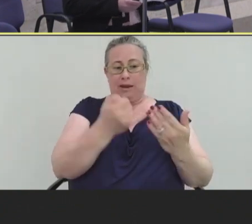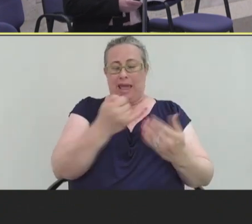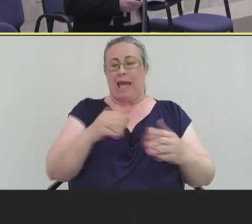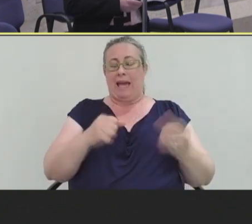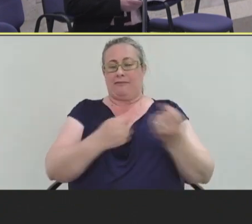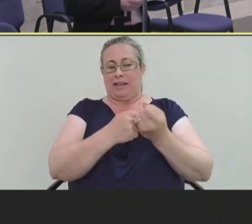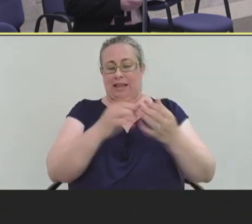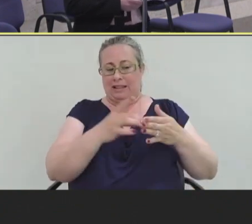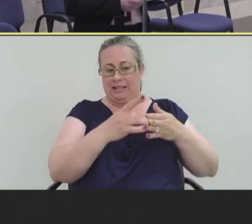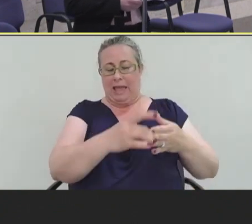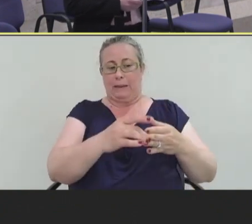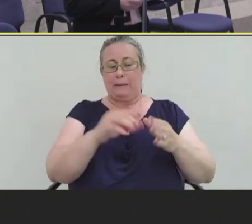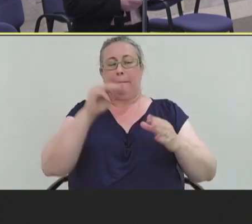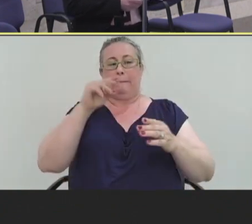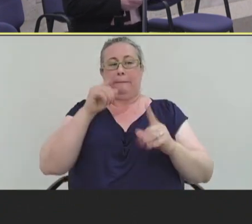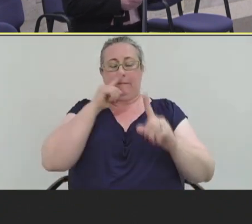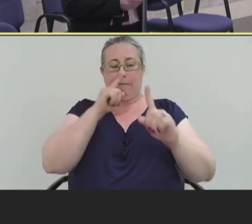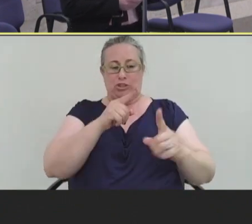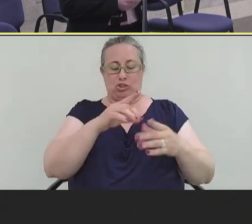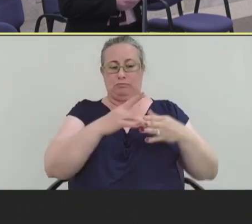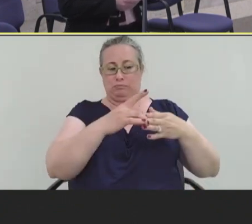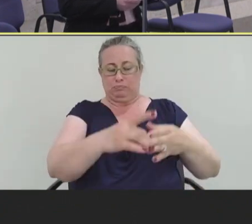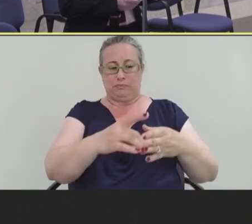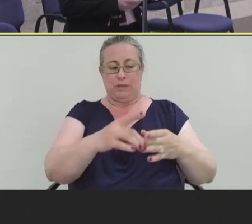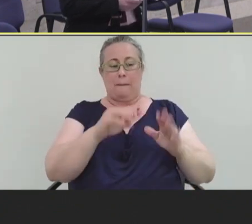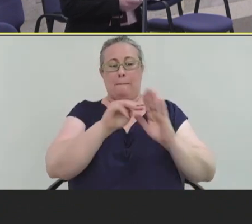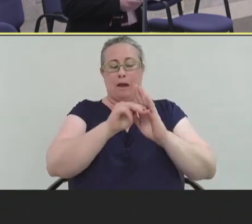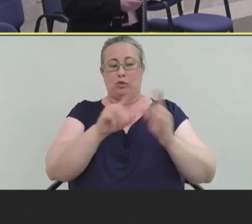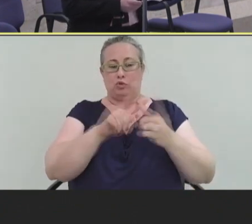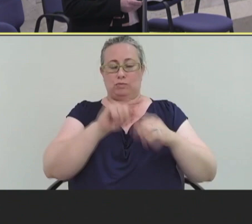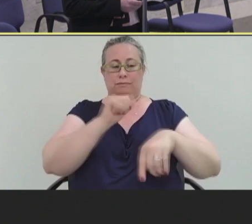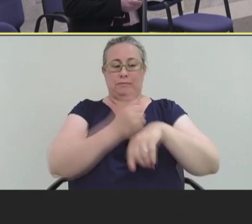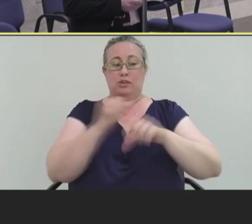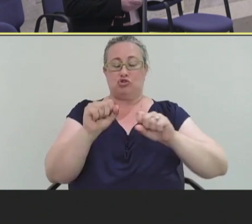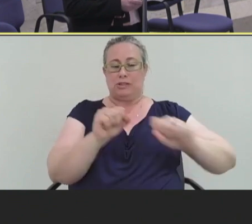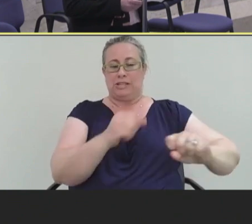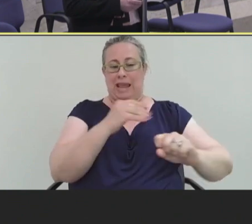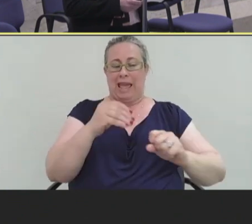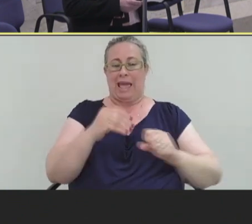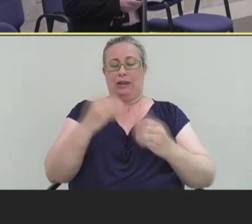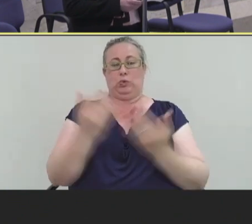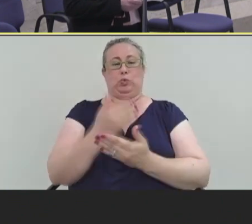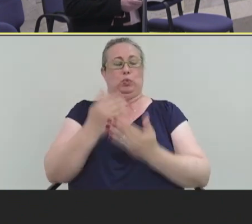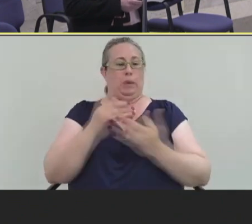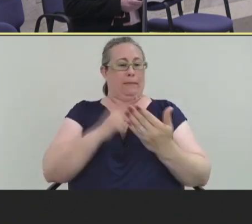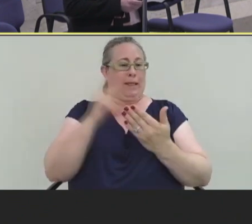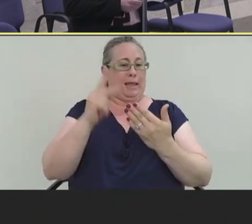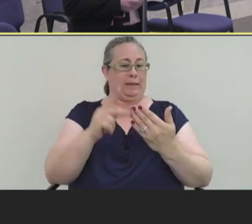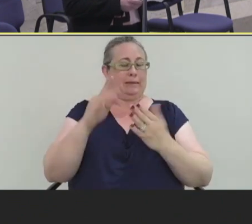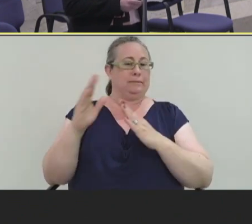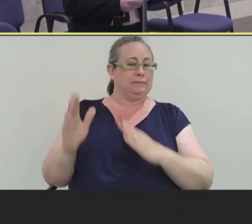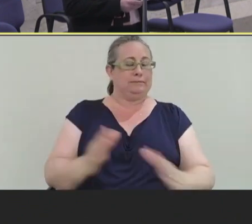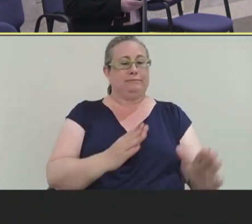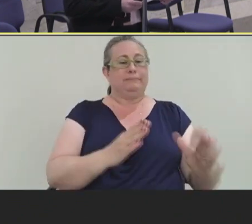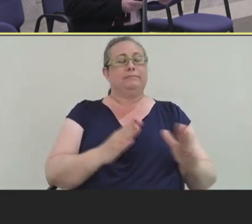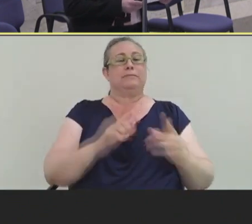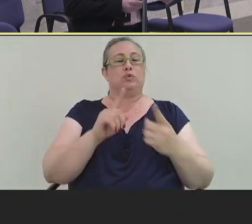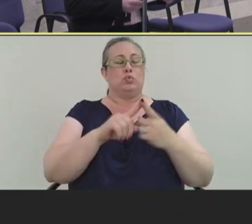model designed to develop strategic and innovative plans to save lives by focusing on primary